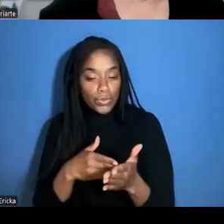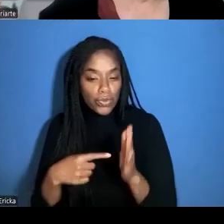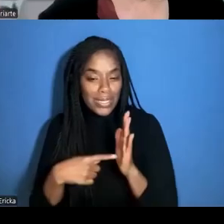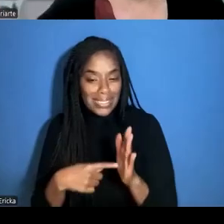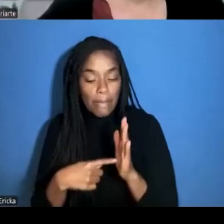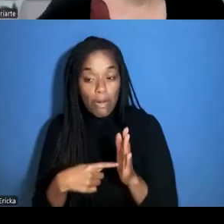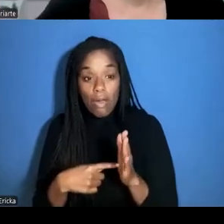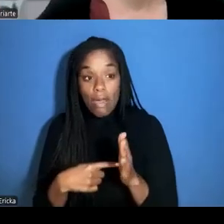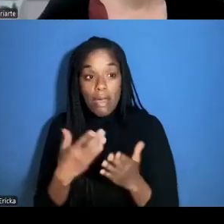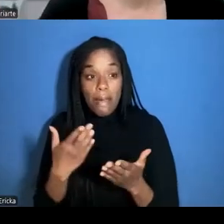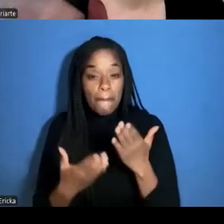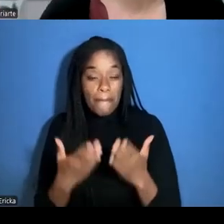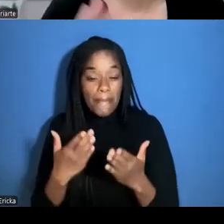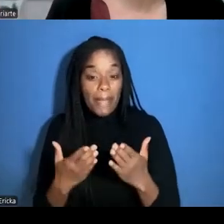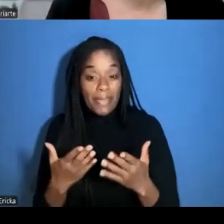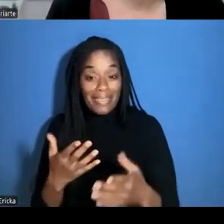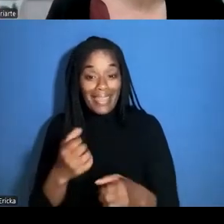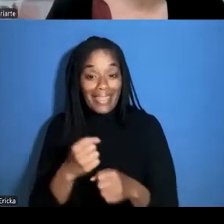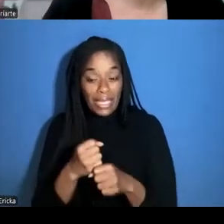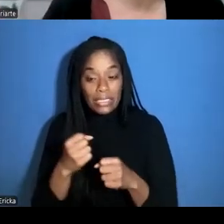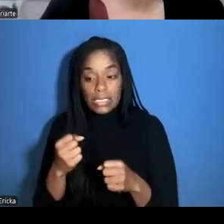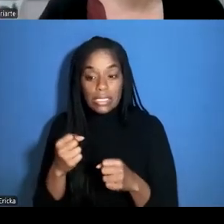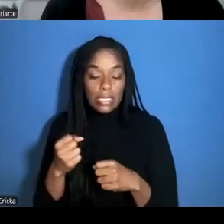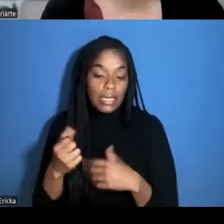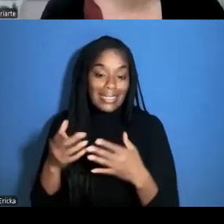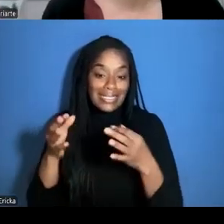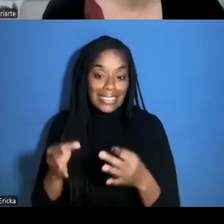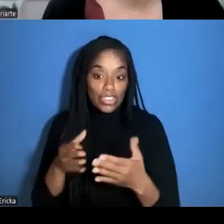a a judgment against me for $150,000,